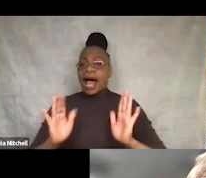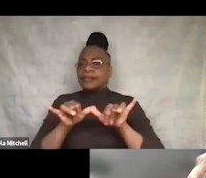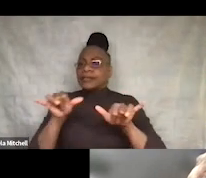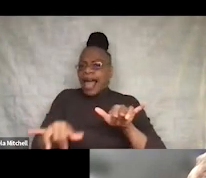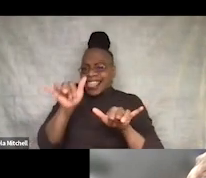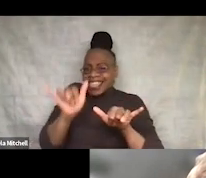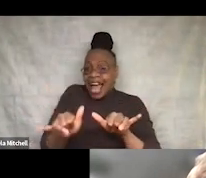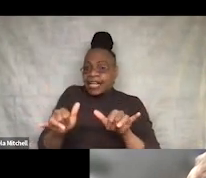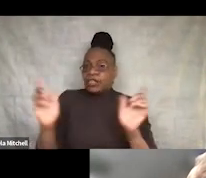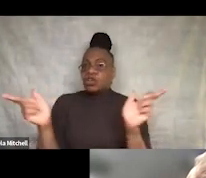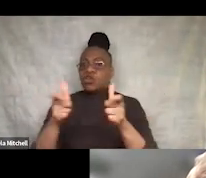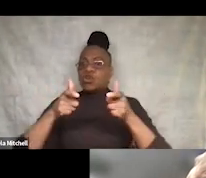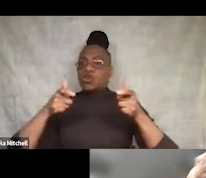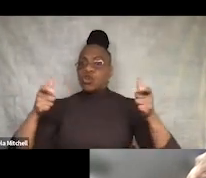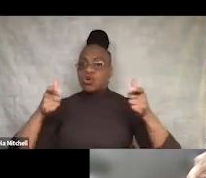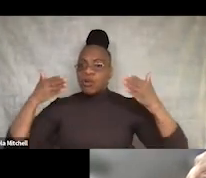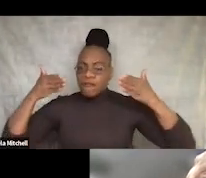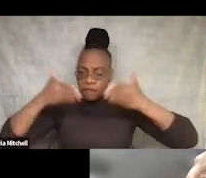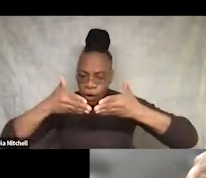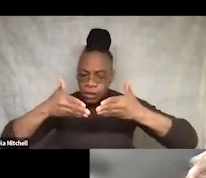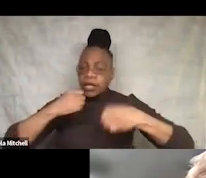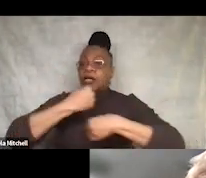again, making sure we are helping individuals